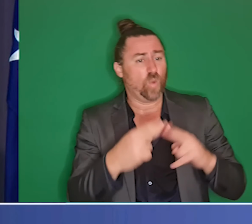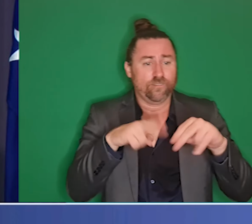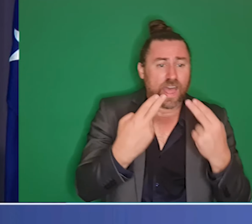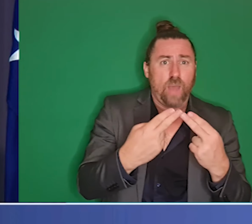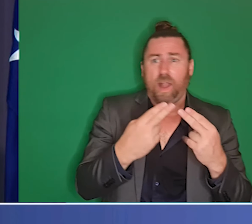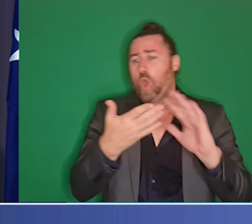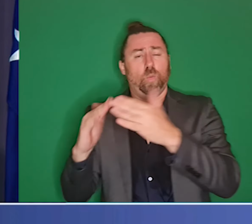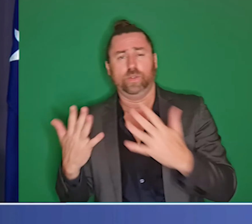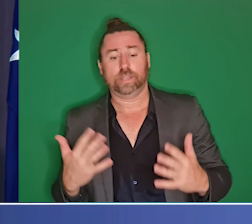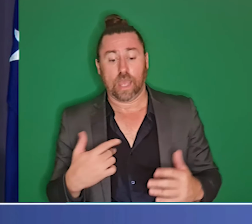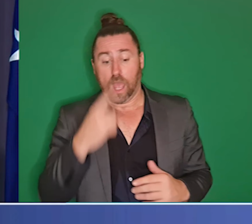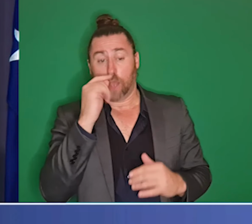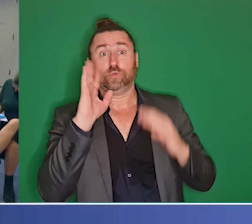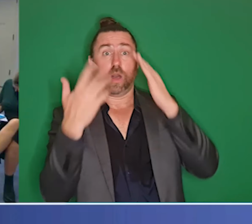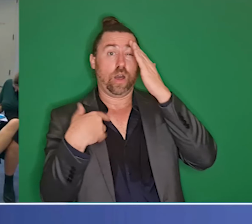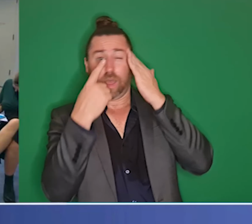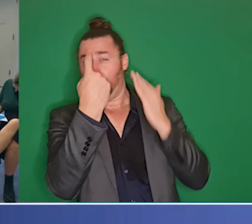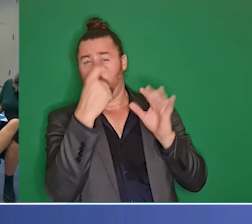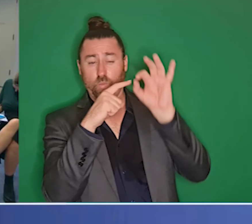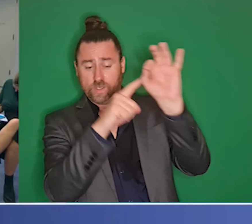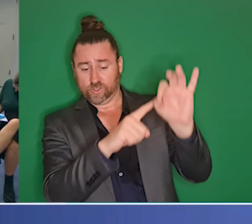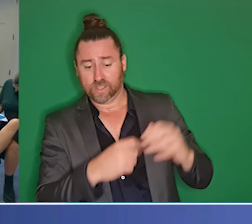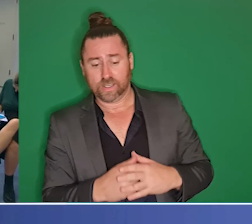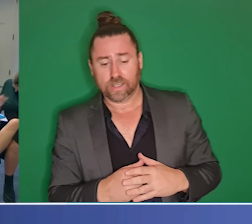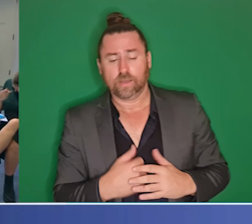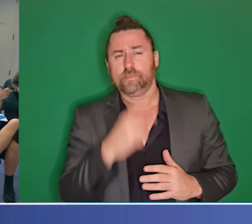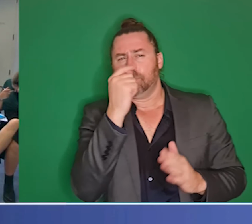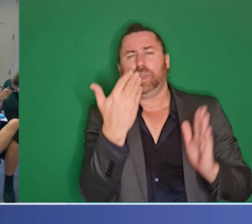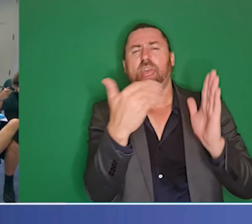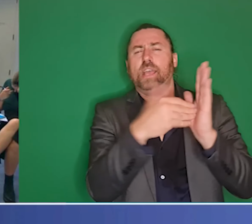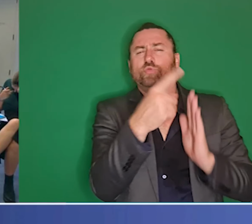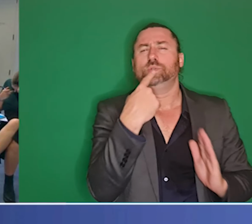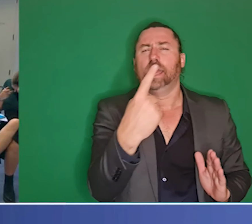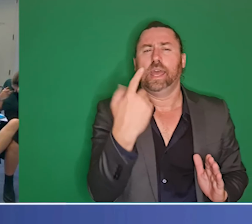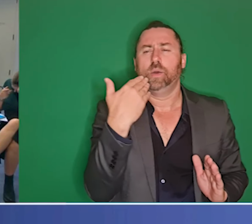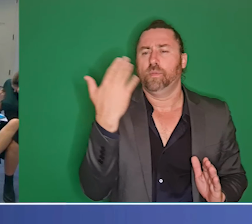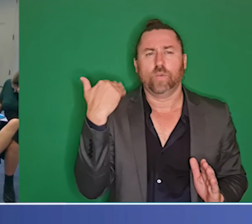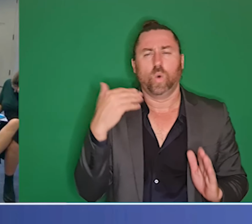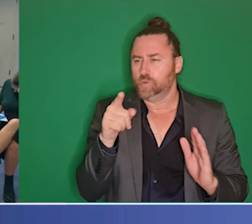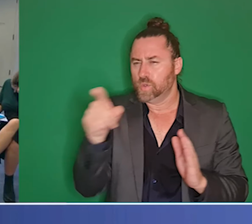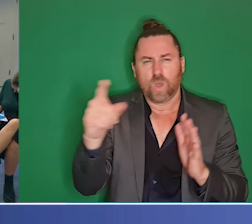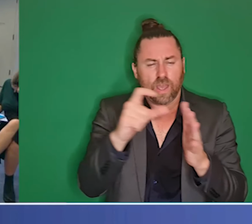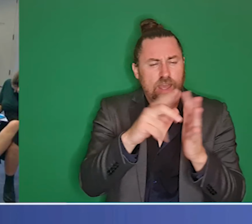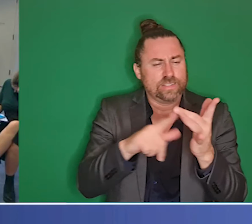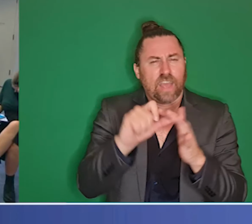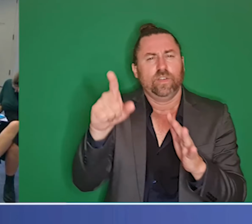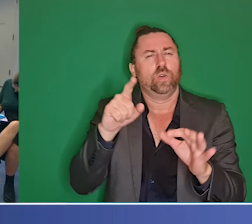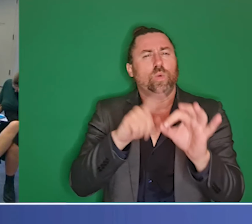Minister, sorry, just Jonathan Kearsley from Nine News. I just wanted to pick up with respect to something you said in response to David Crowe's question about rapid antigen tests.